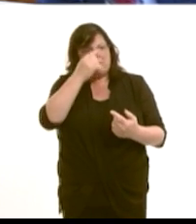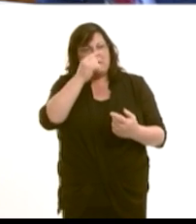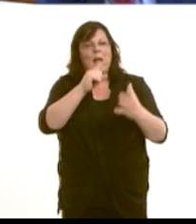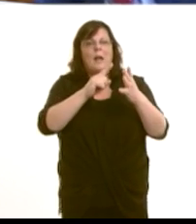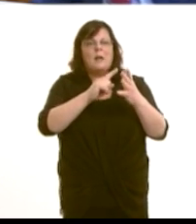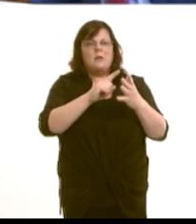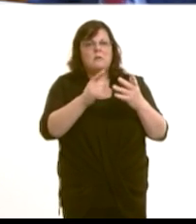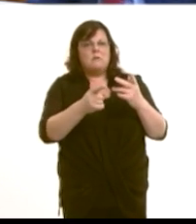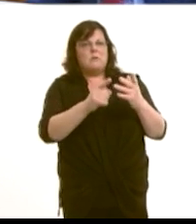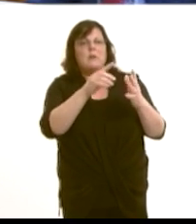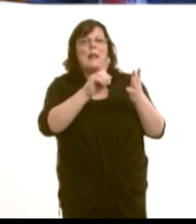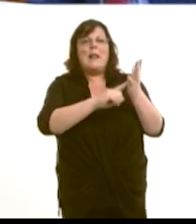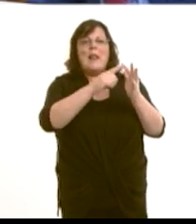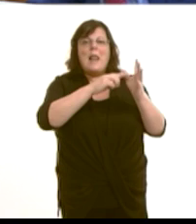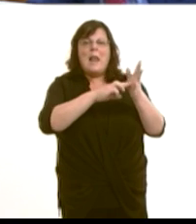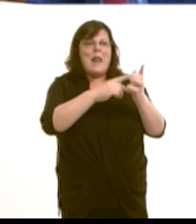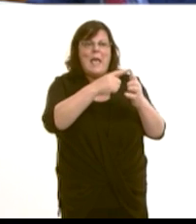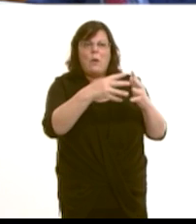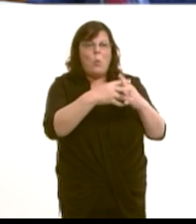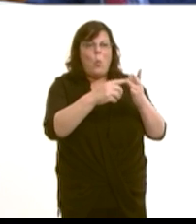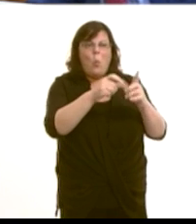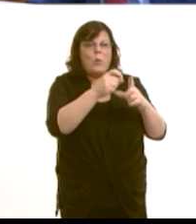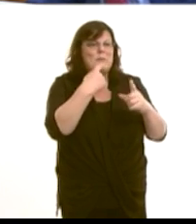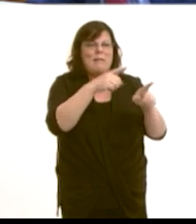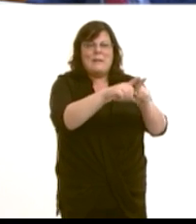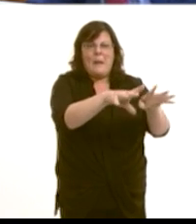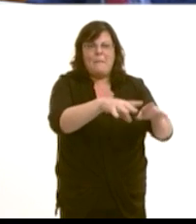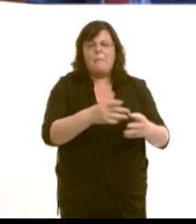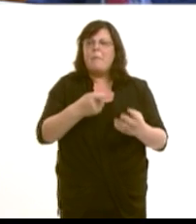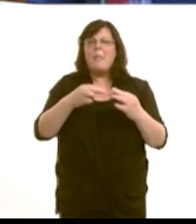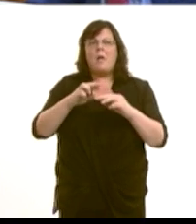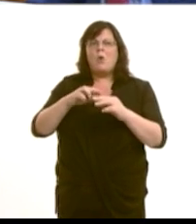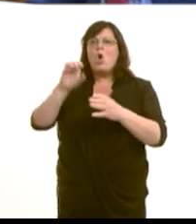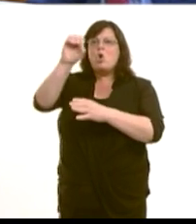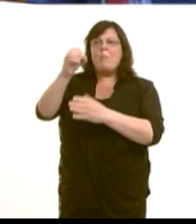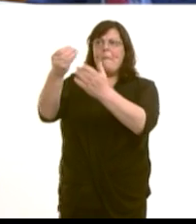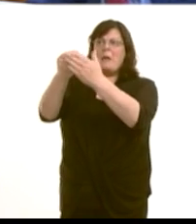Unless that money is made up by the UK Government as promised, then it is clear, in the future,